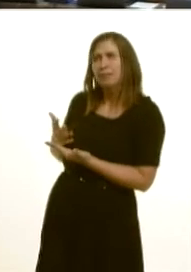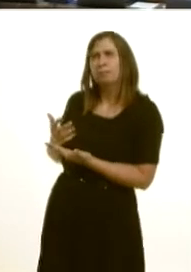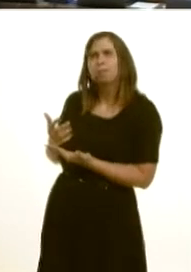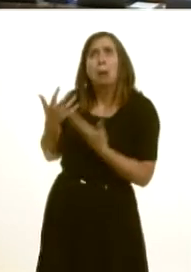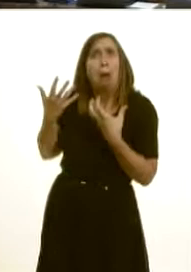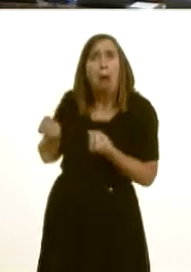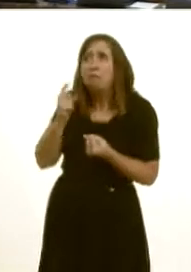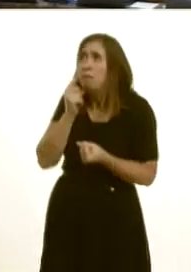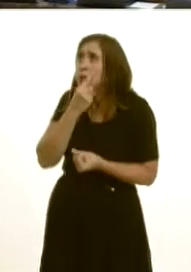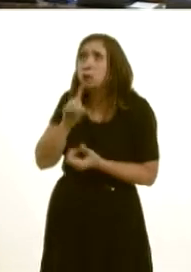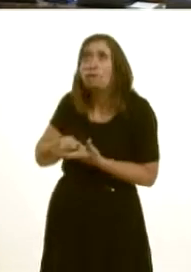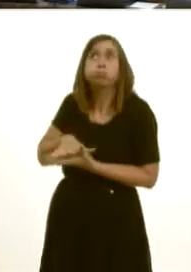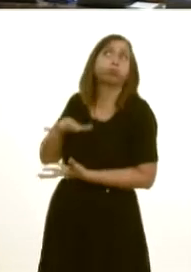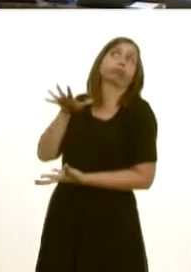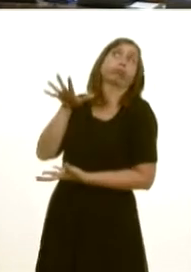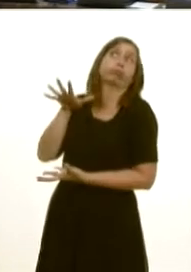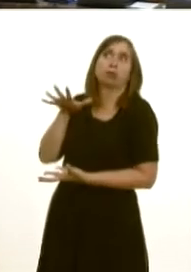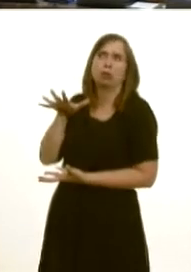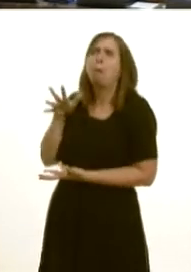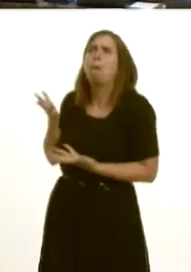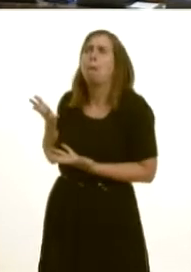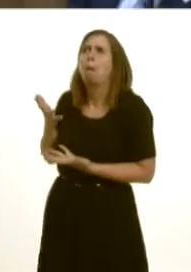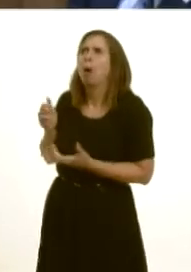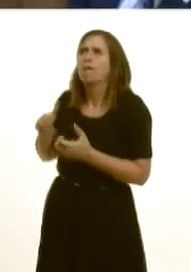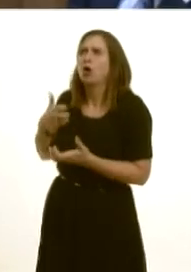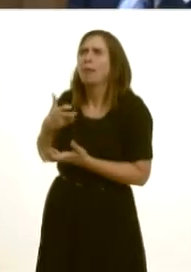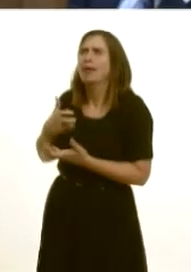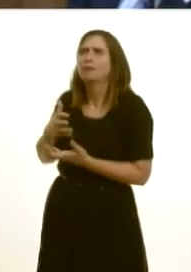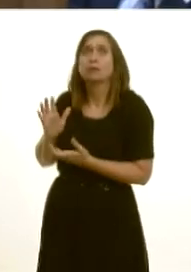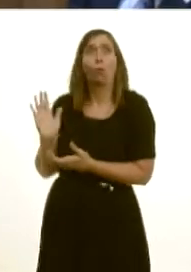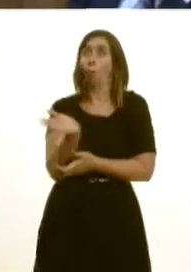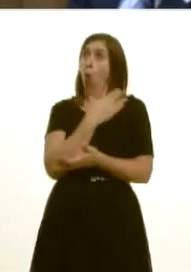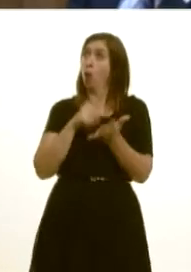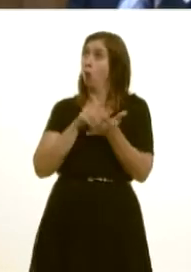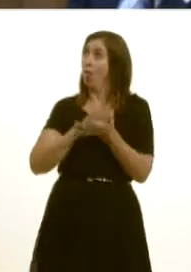that there is a substantial backlog in all local health boards in Wales. Should there